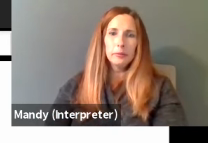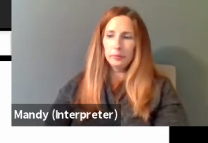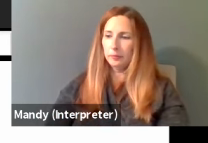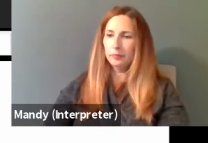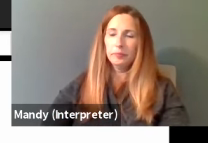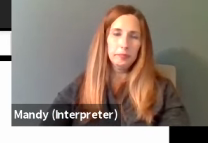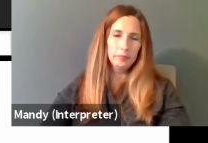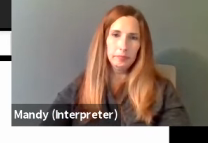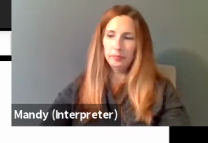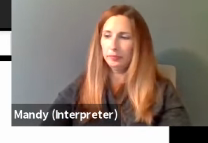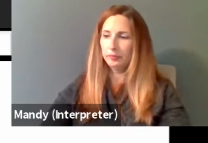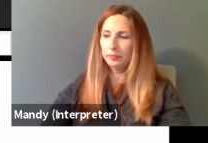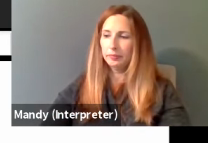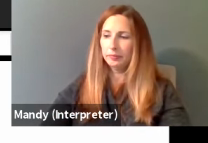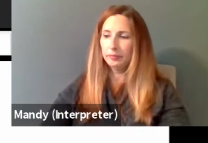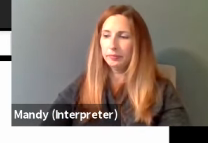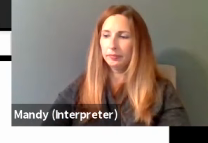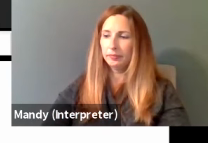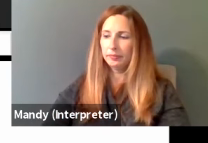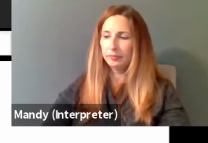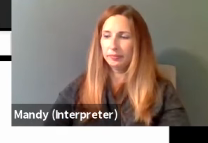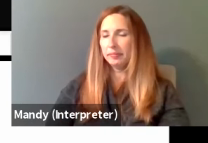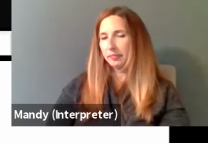So I assume some of you are typing that up as you do that.